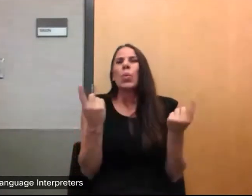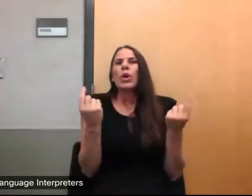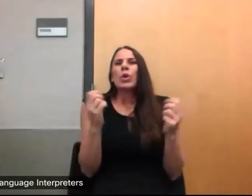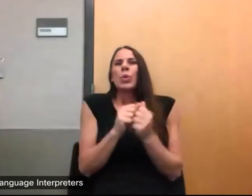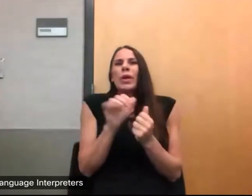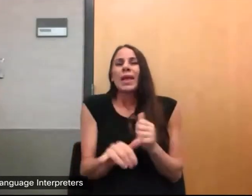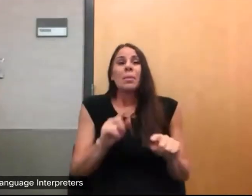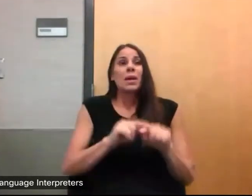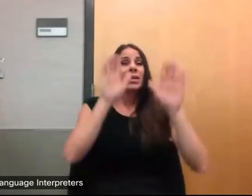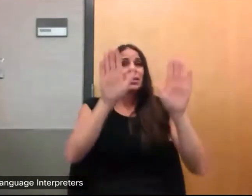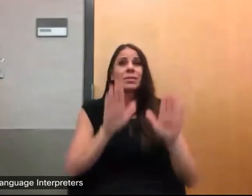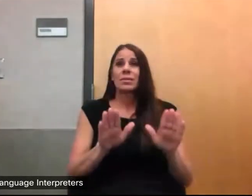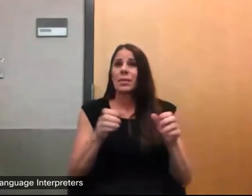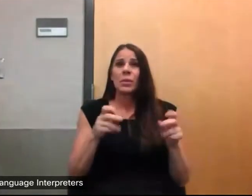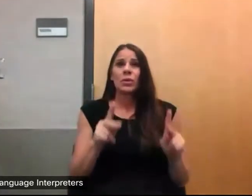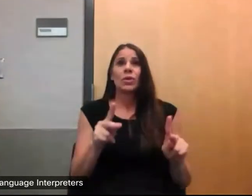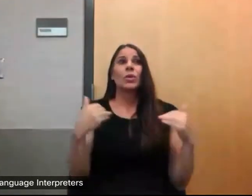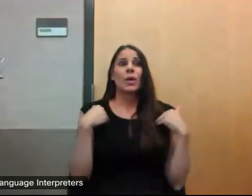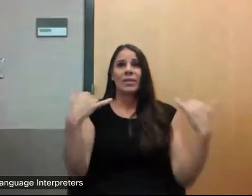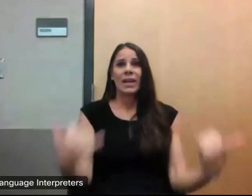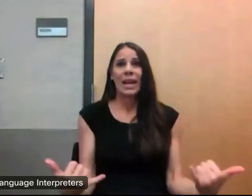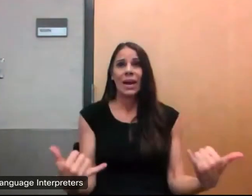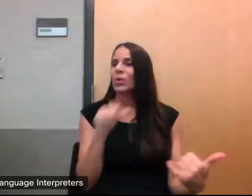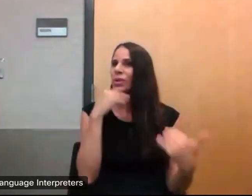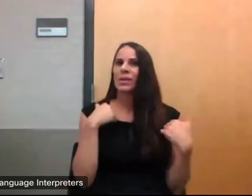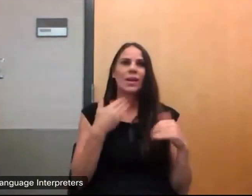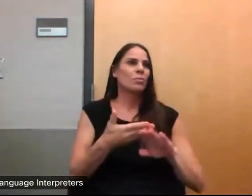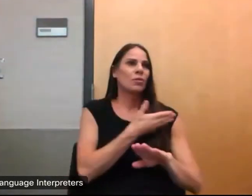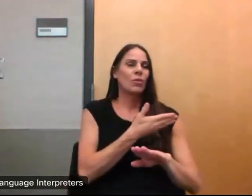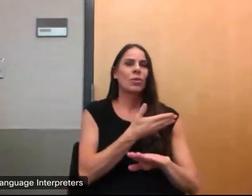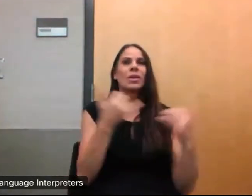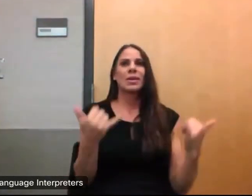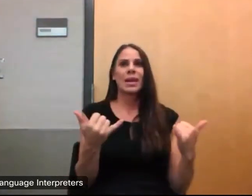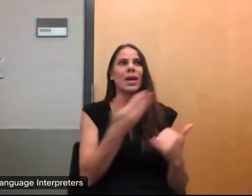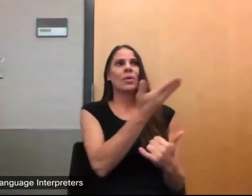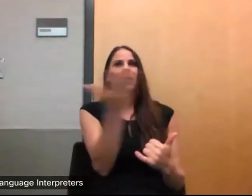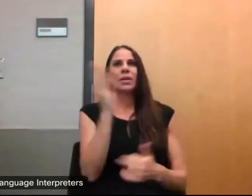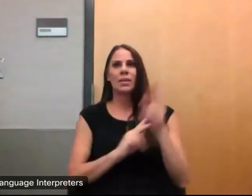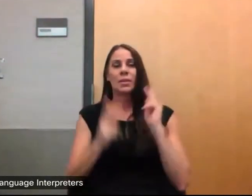didn't have before that you have. Now, these people that see your resources that you provided